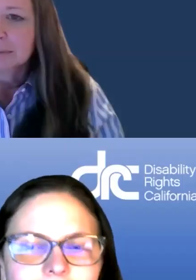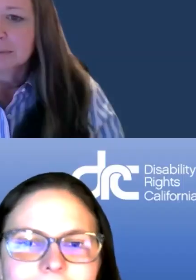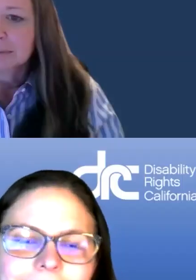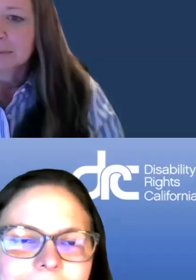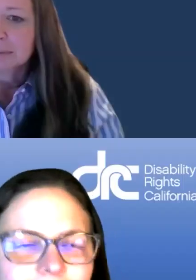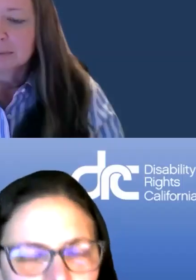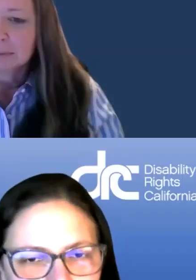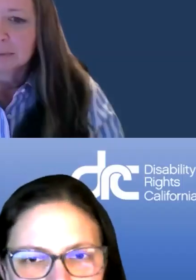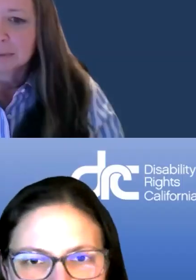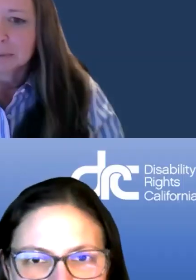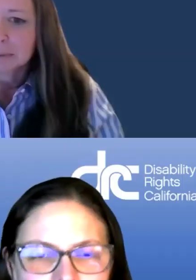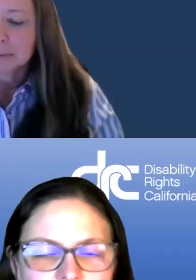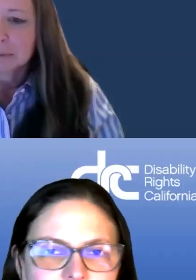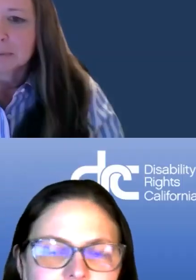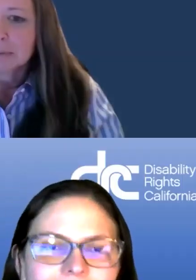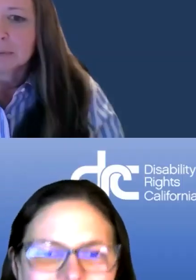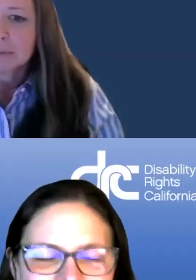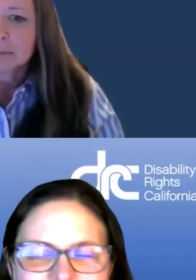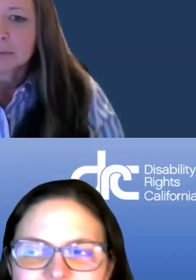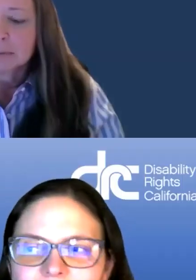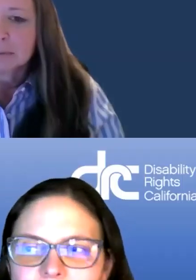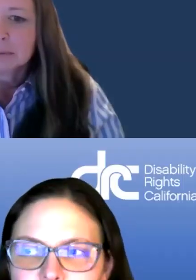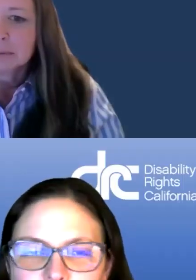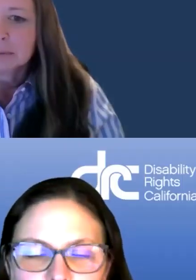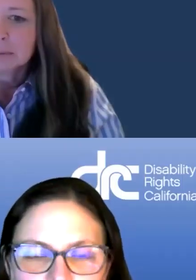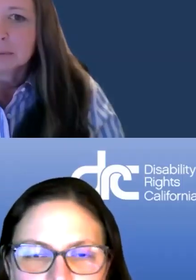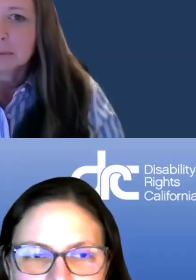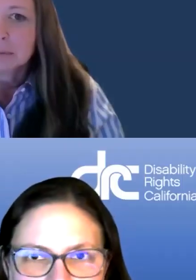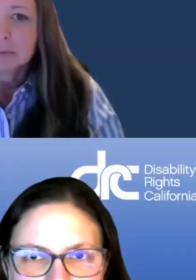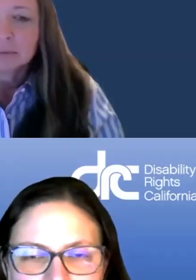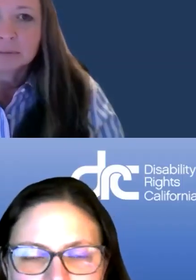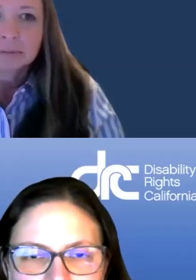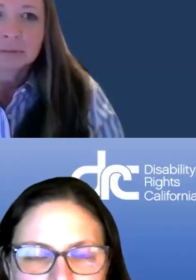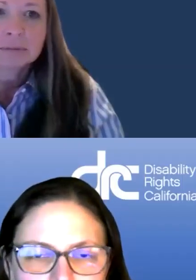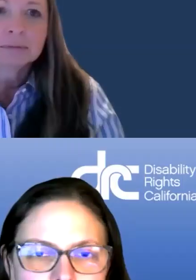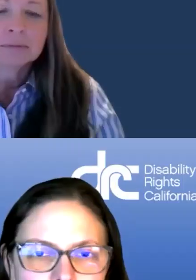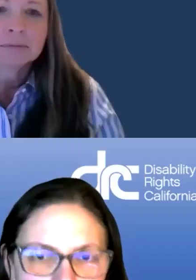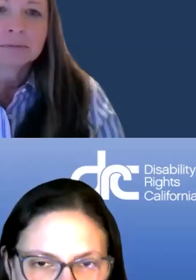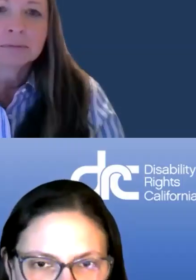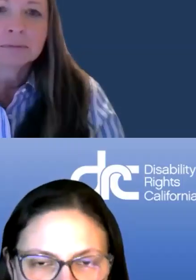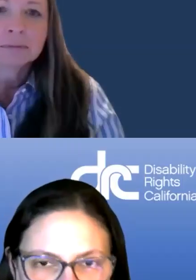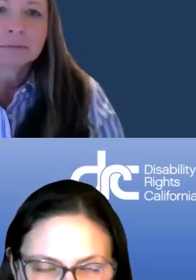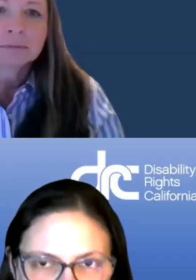Allegra: Yes. Thank you. Sabrina. Hi again. So yes, the Government Accountability Office,